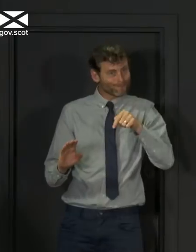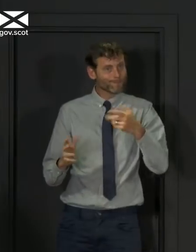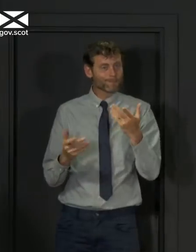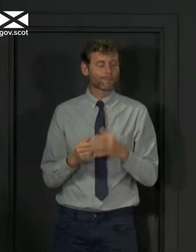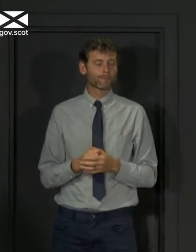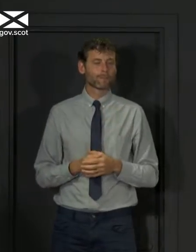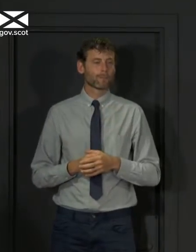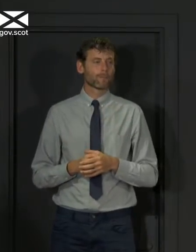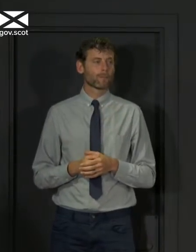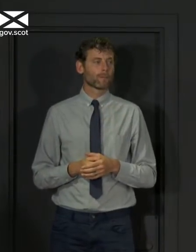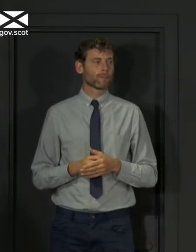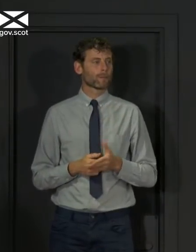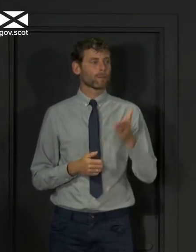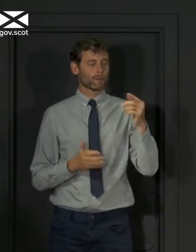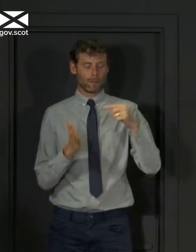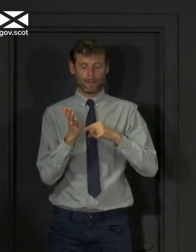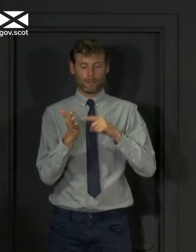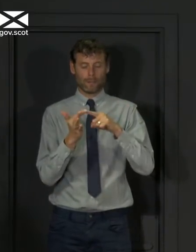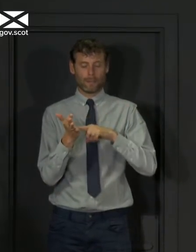Daniel Sanderson from The Telegraph.